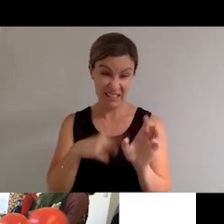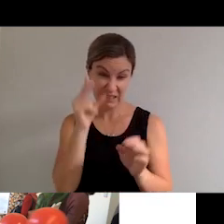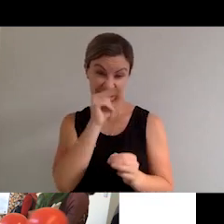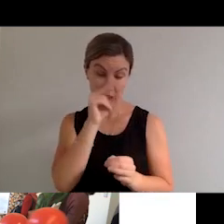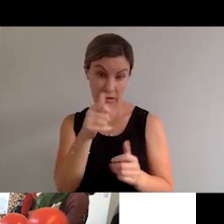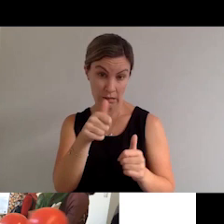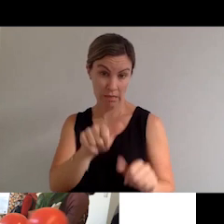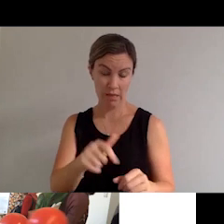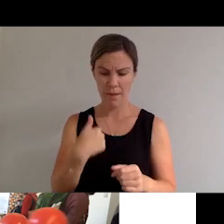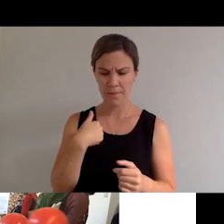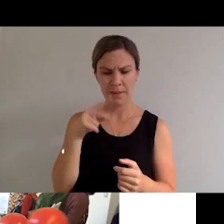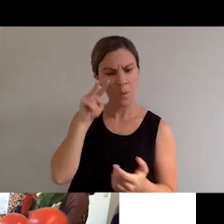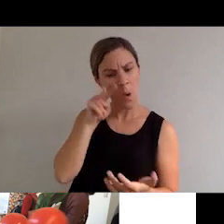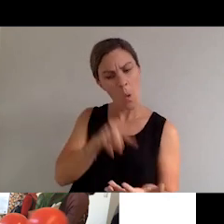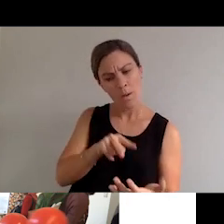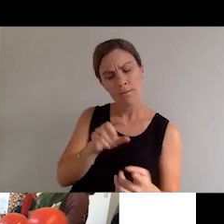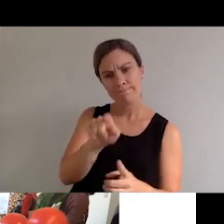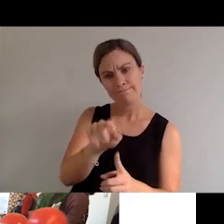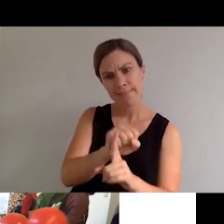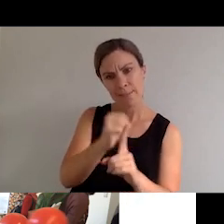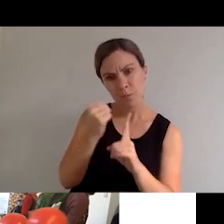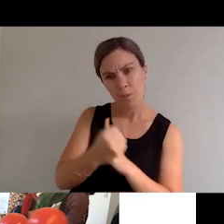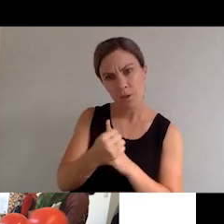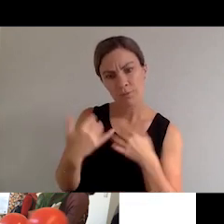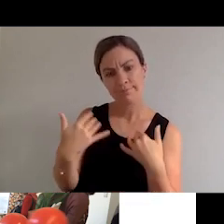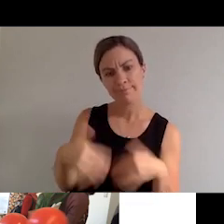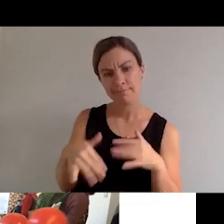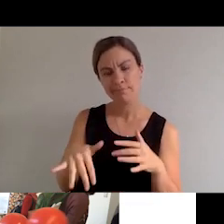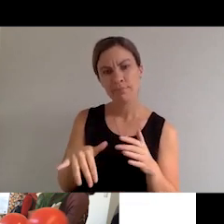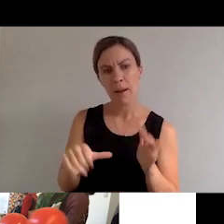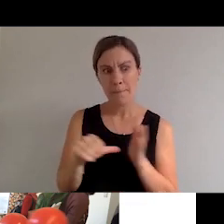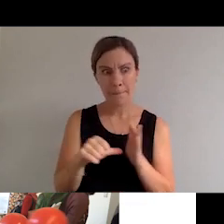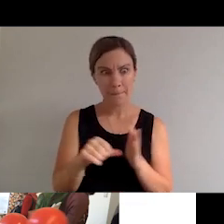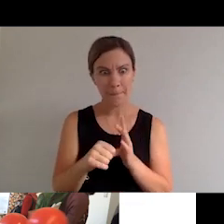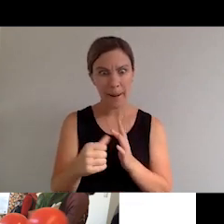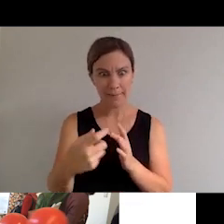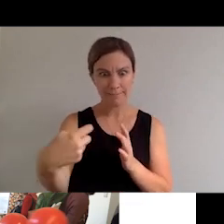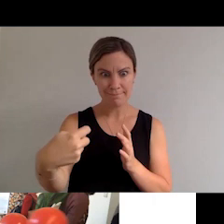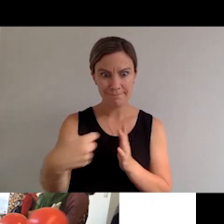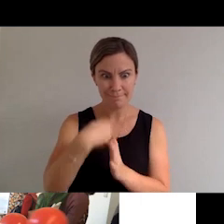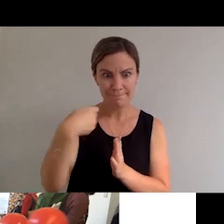looking at my situation and saying, "Wow! come in."